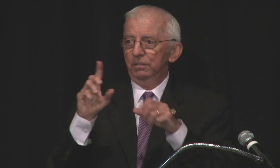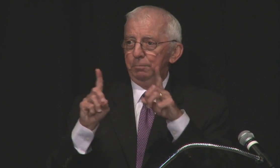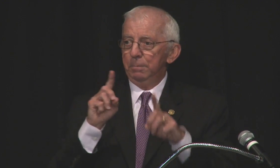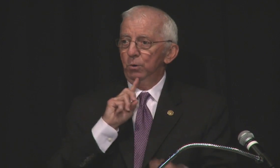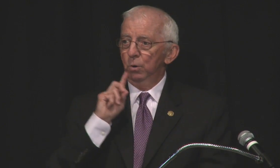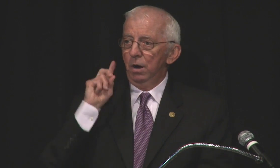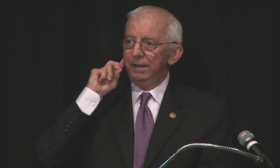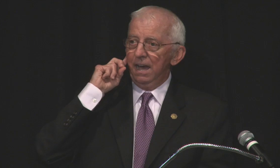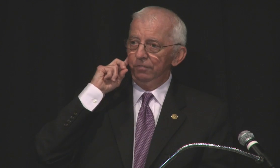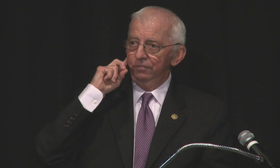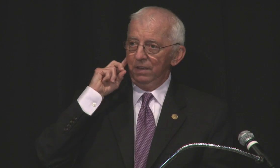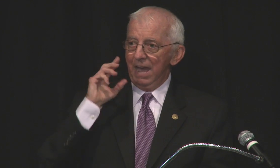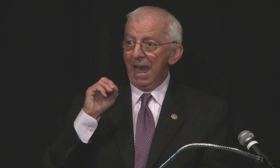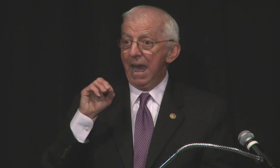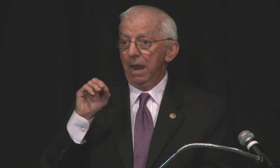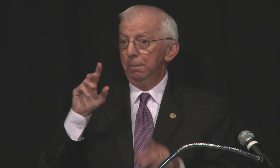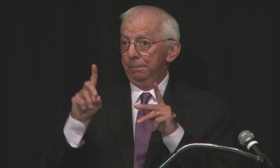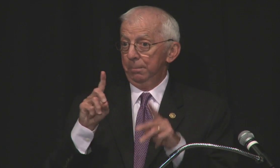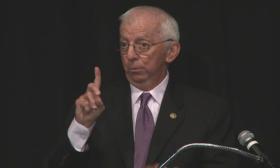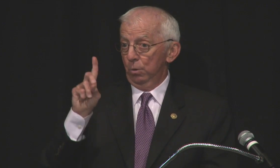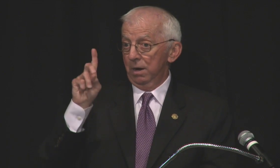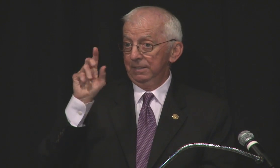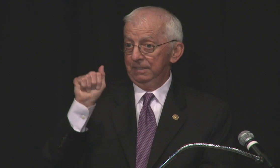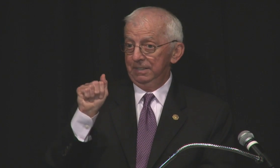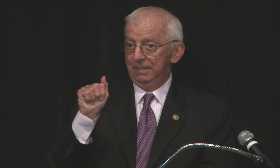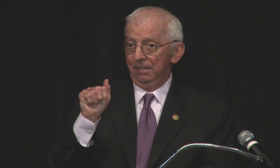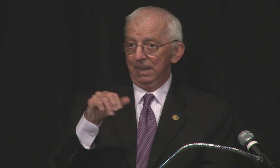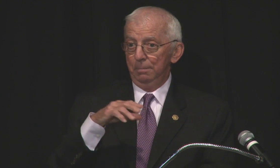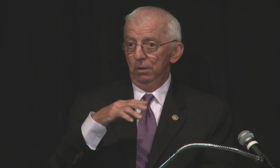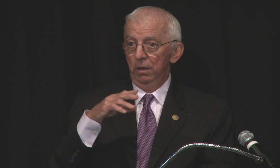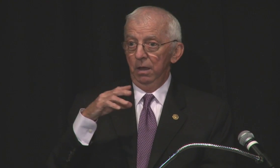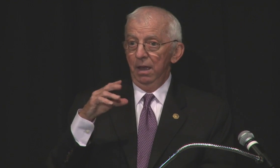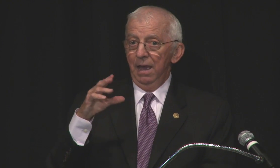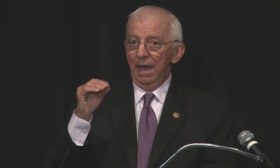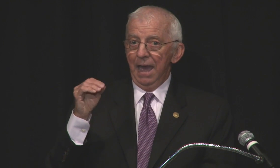of people who are deaf, and people who are disabled.